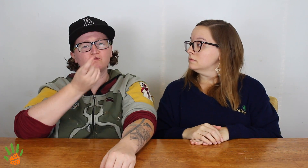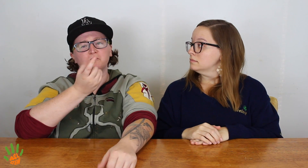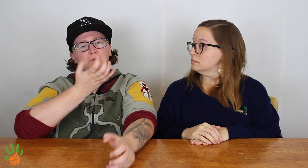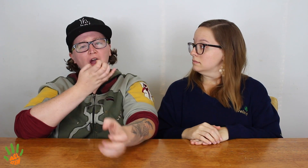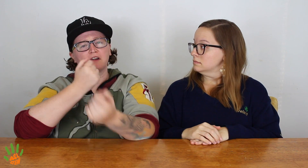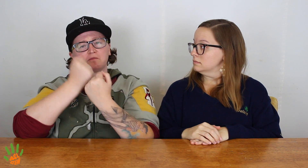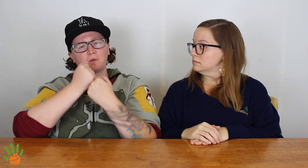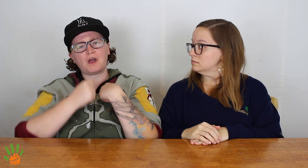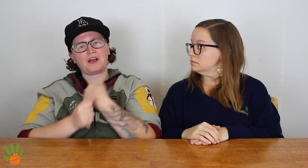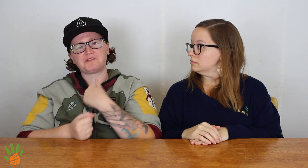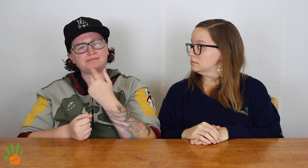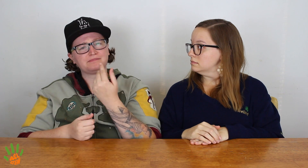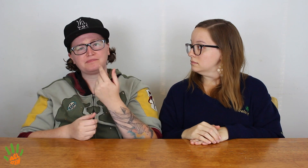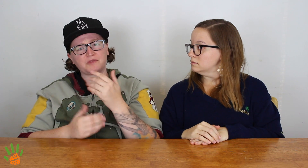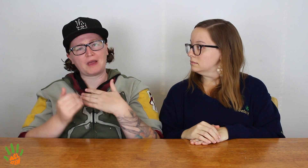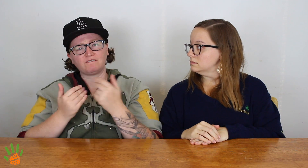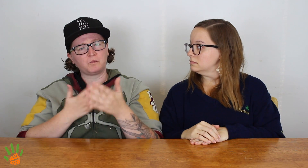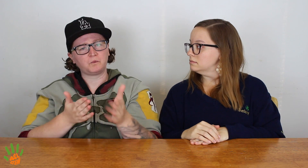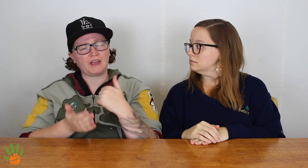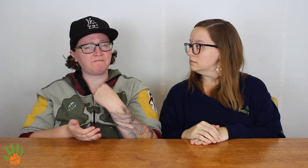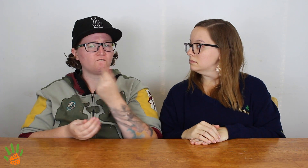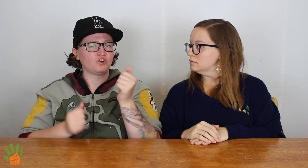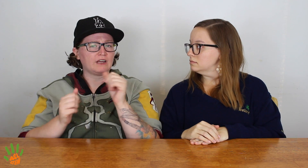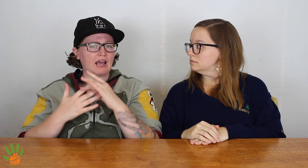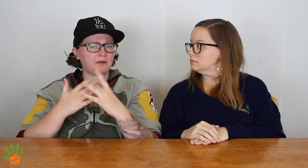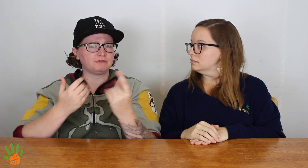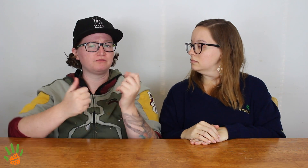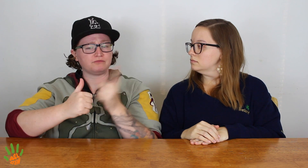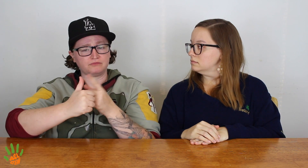Also, if you want to support us in another way, we have a few options.